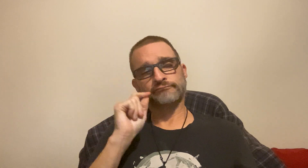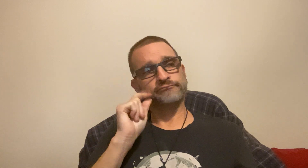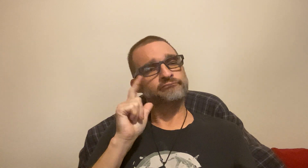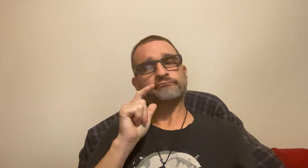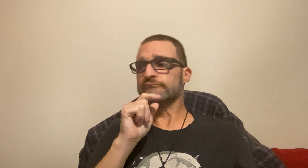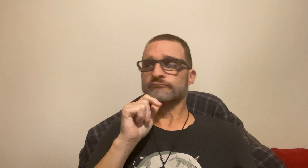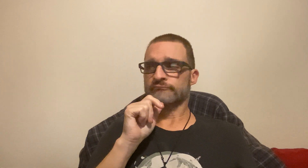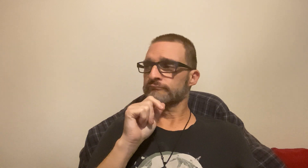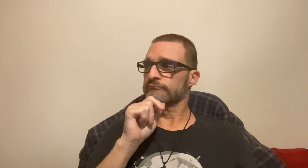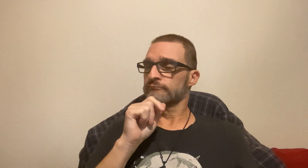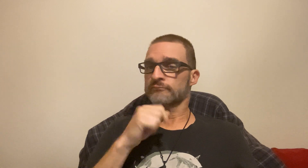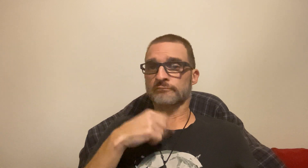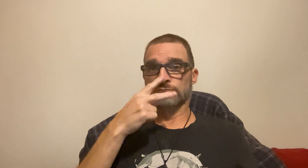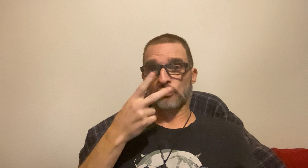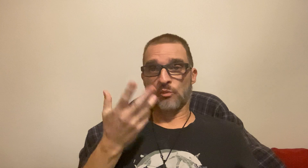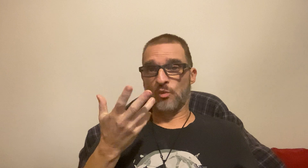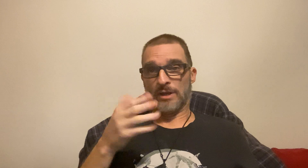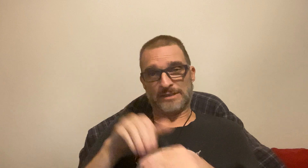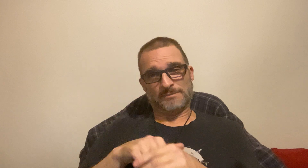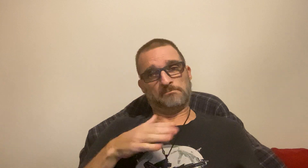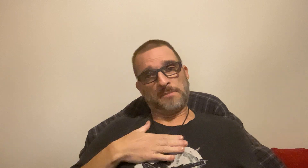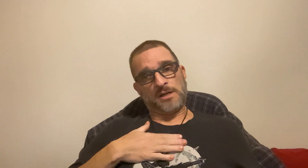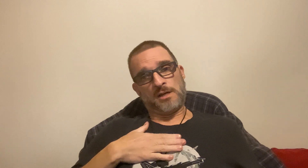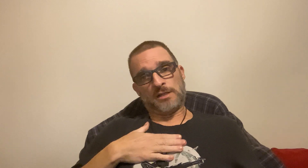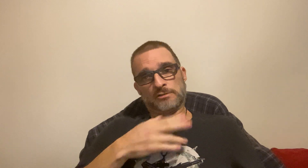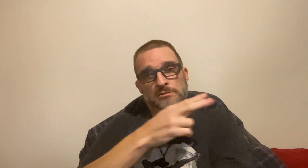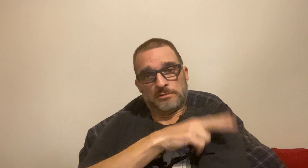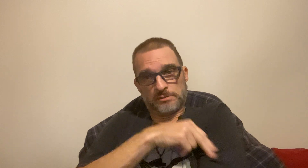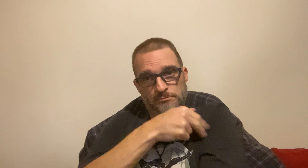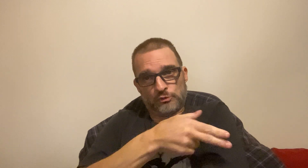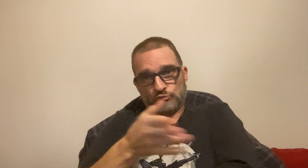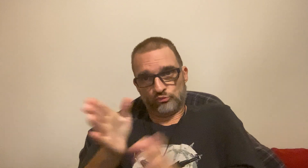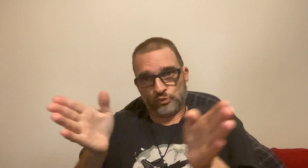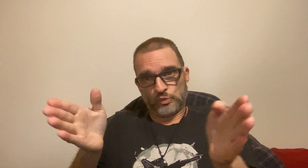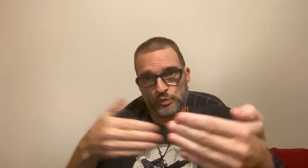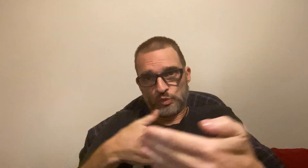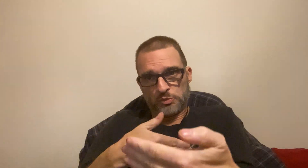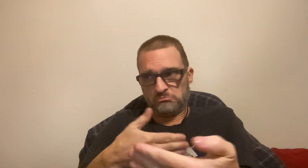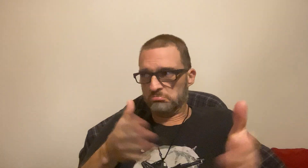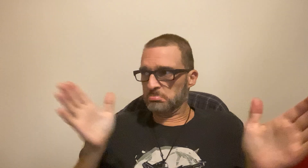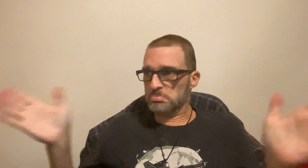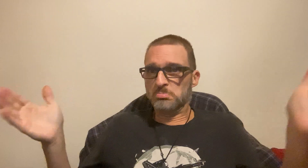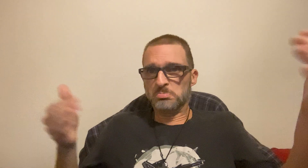I had been sleeping then I woke up. I saw in my hospital room